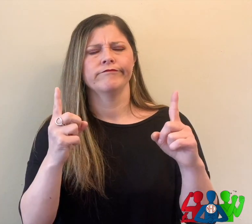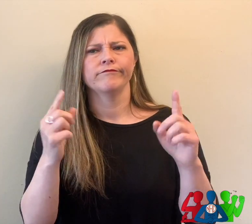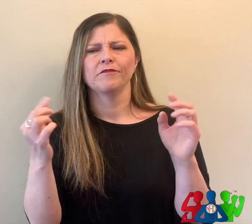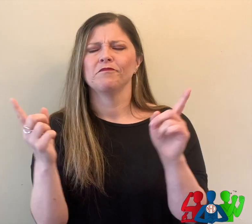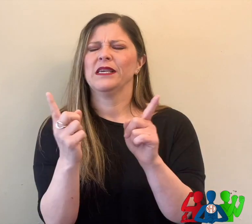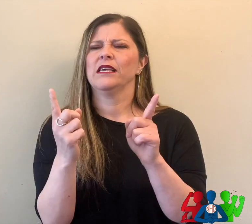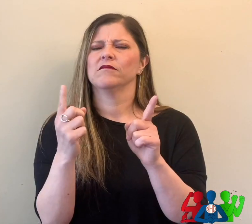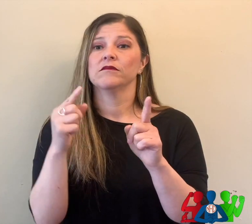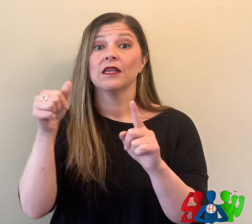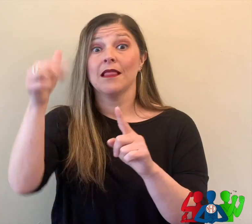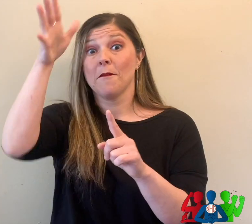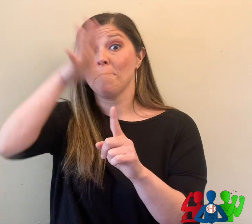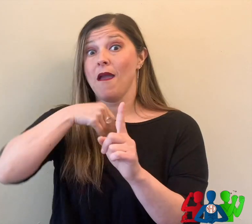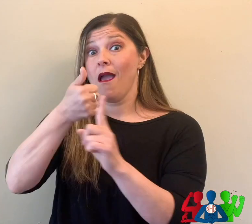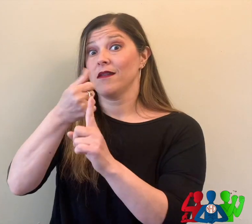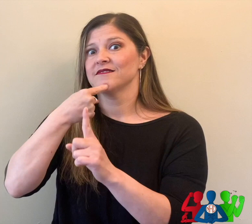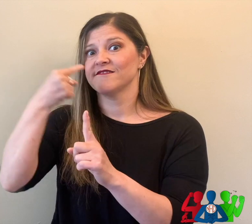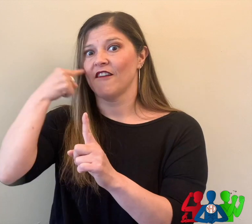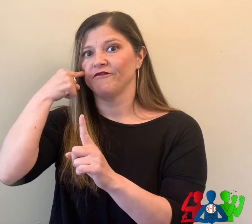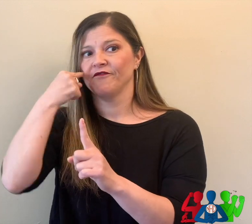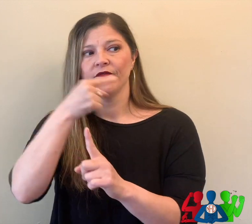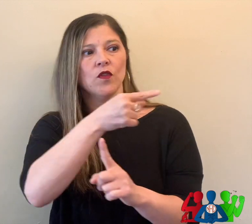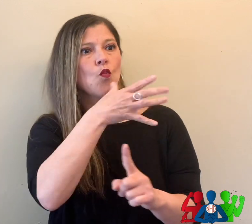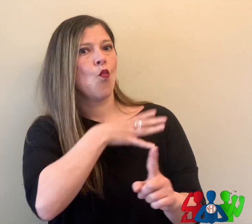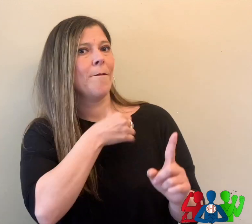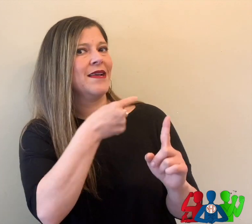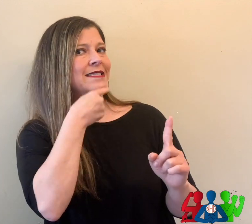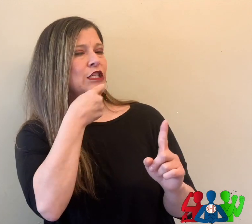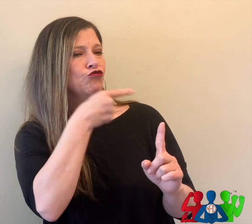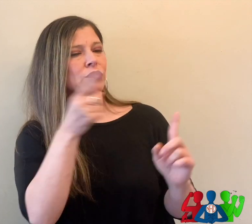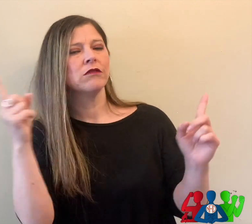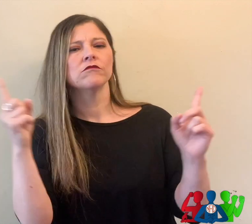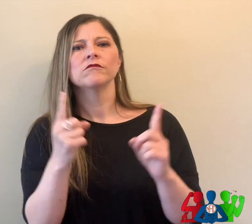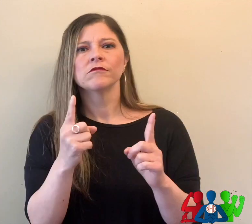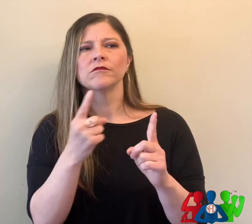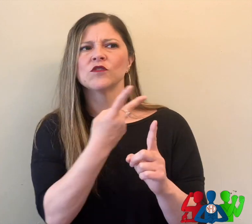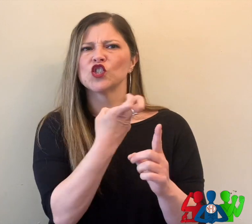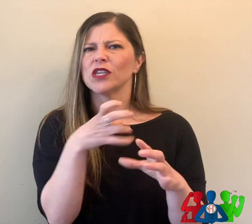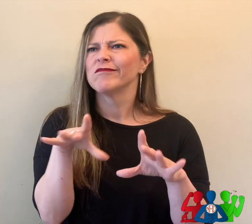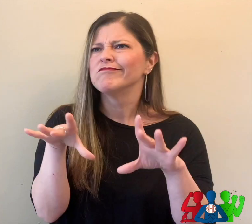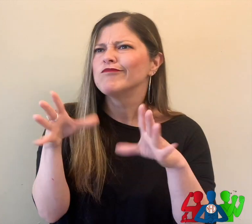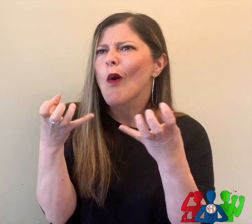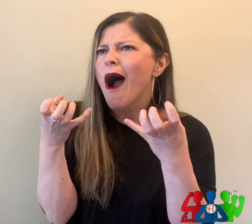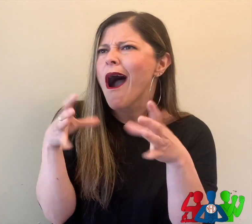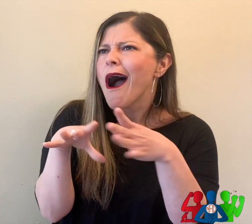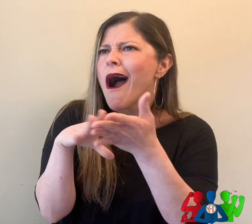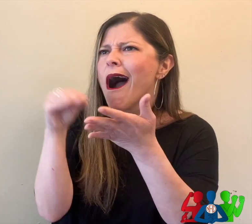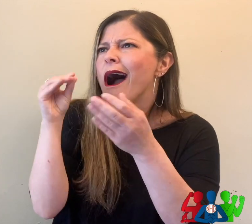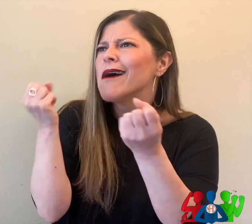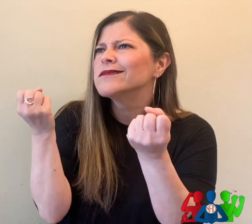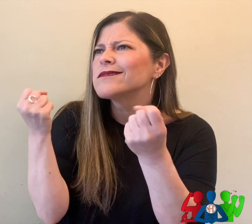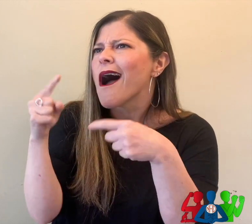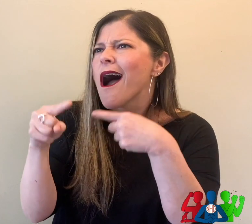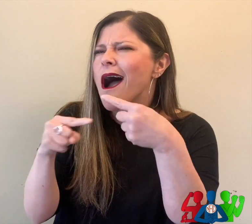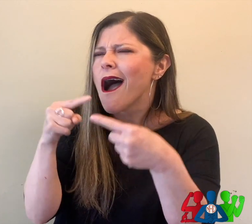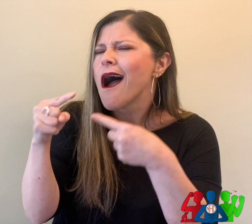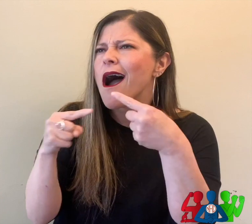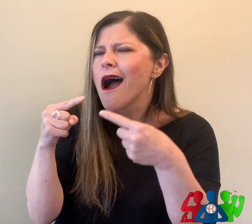about a man and a woman who meet. The man is deaf, and the woman is hearing. She wants to